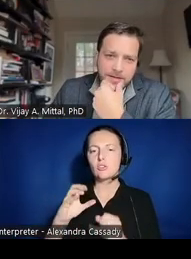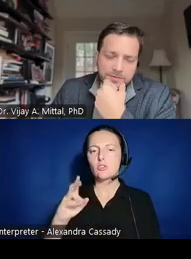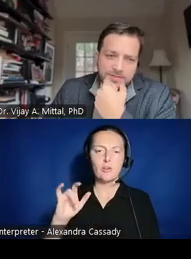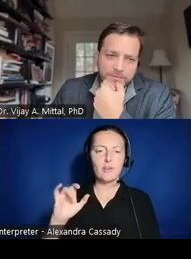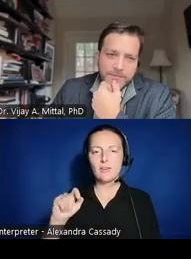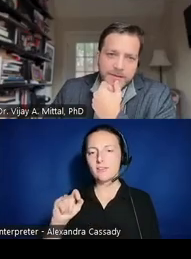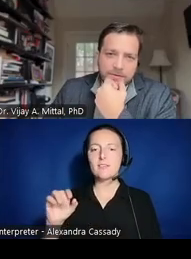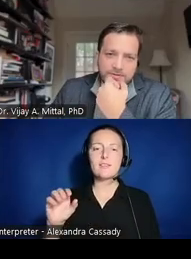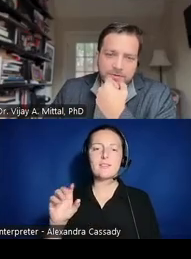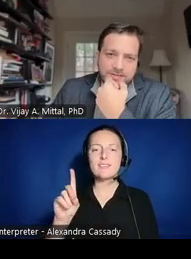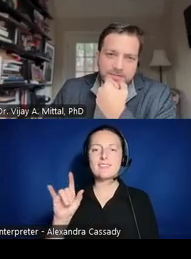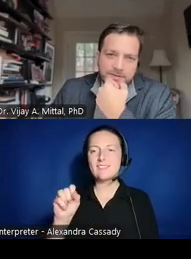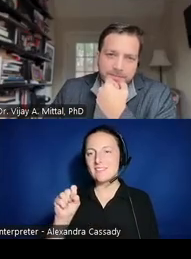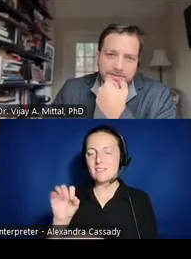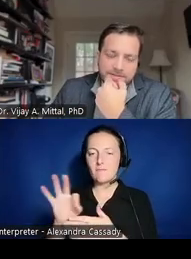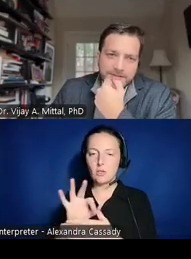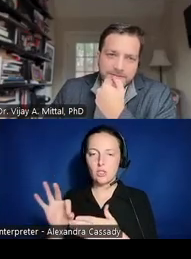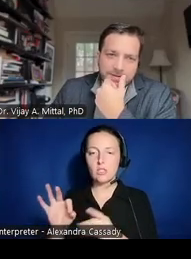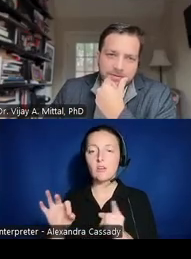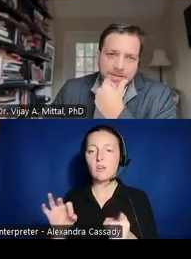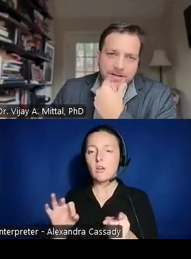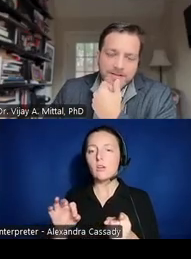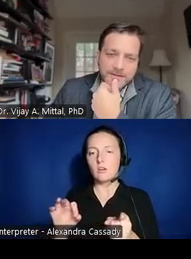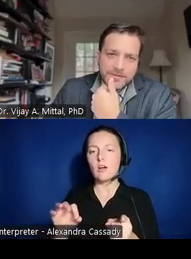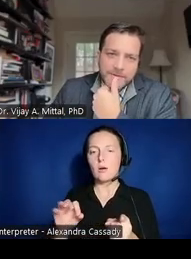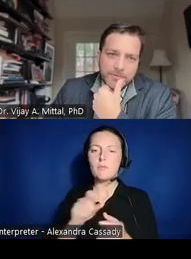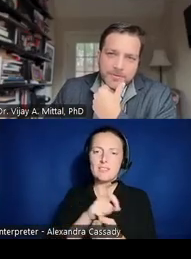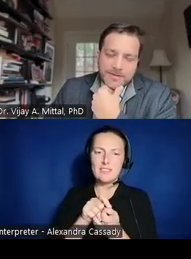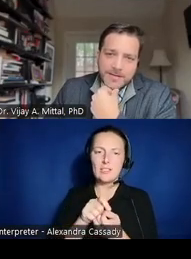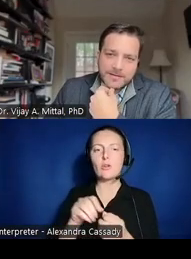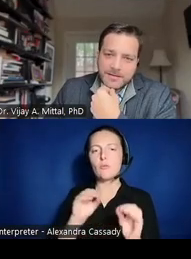uh with different behaviors across developmental stages and I'll talk a little bit more about that